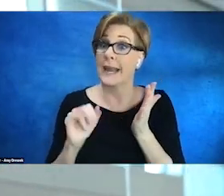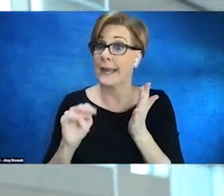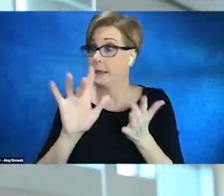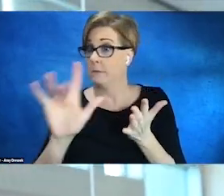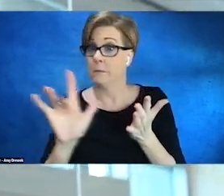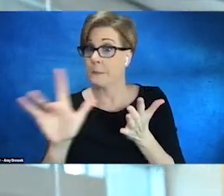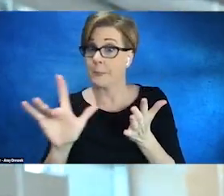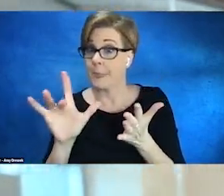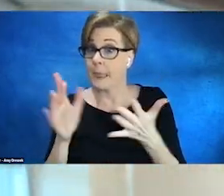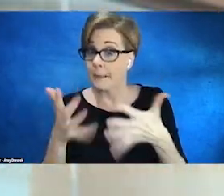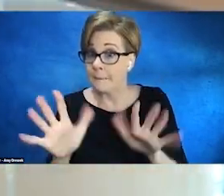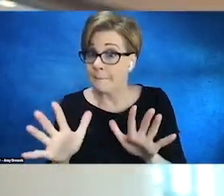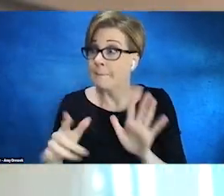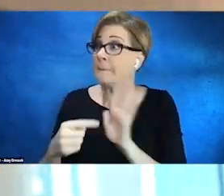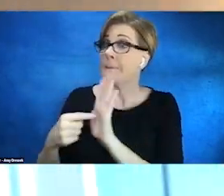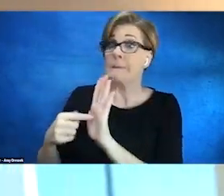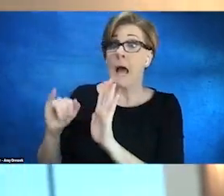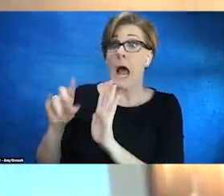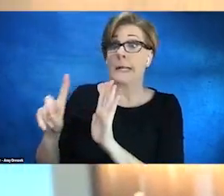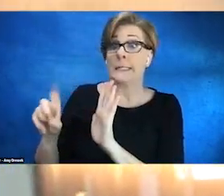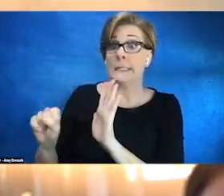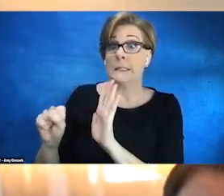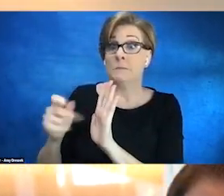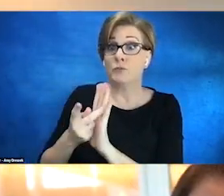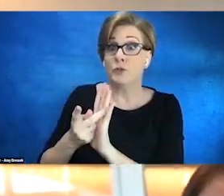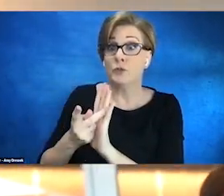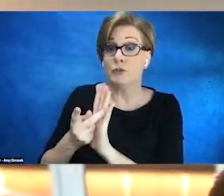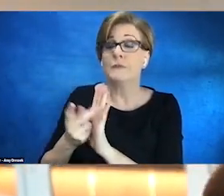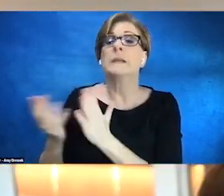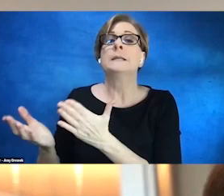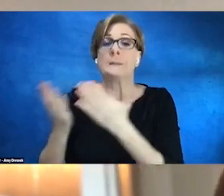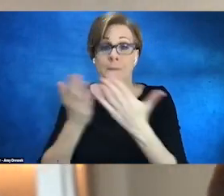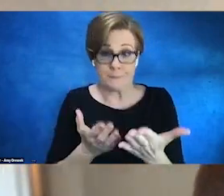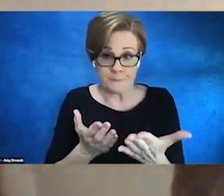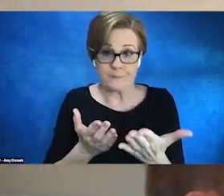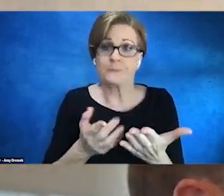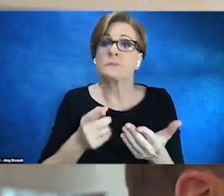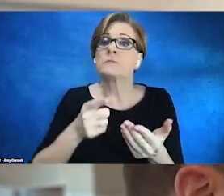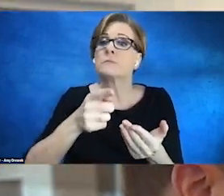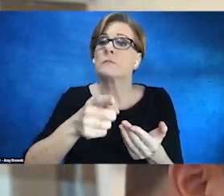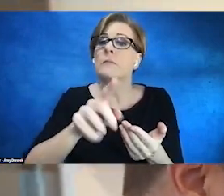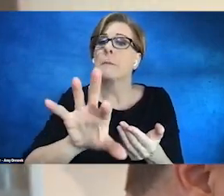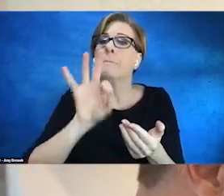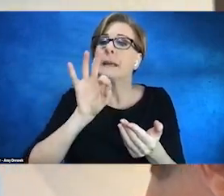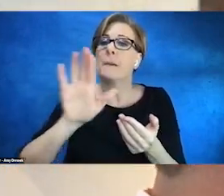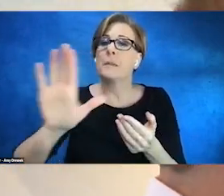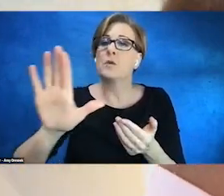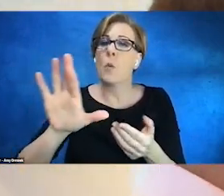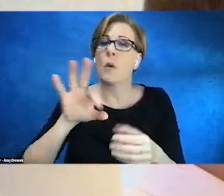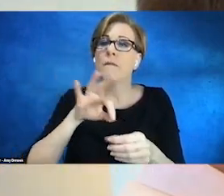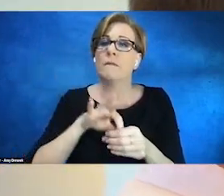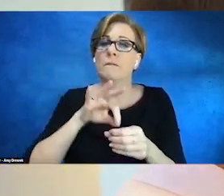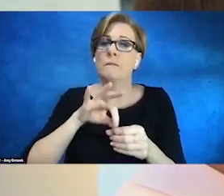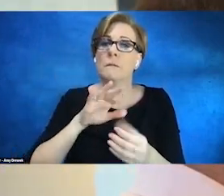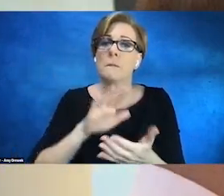you'd come to our clerk station where they would then retrieve their ballots so you'd come